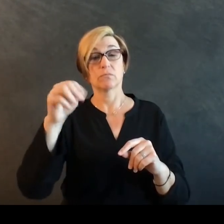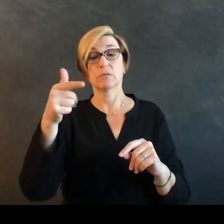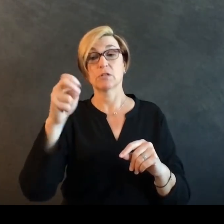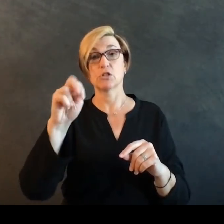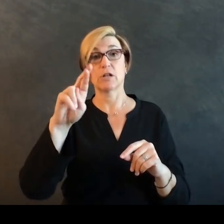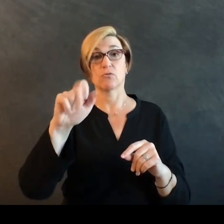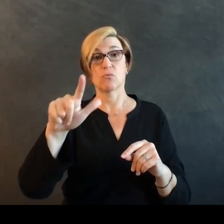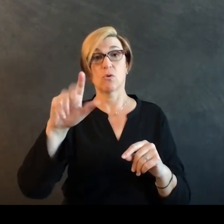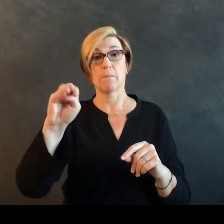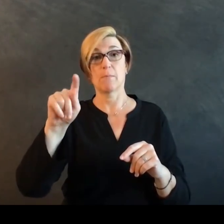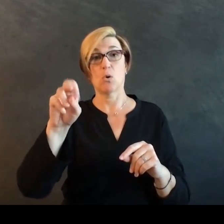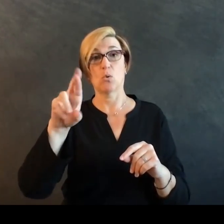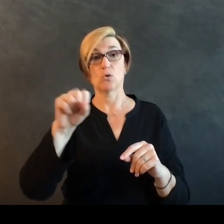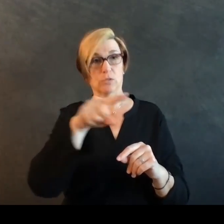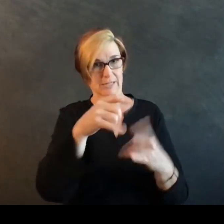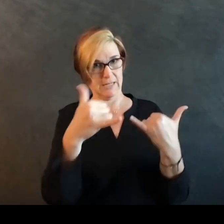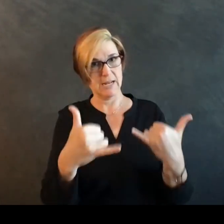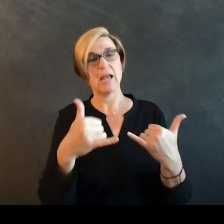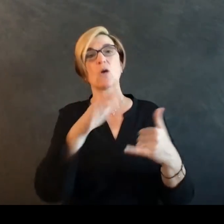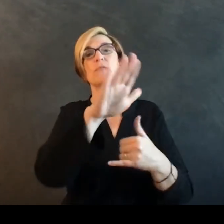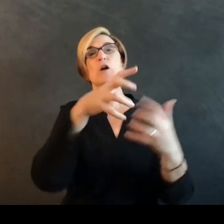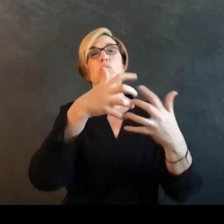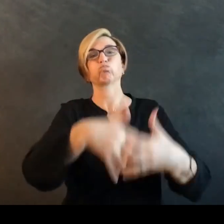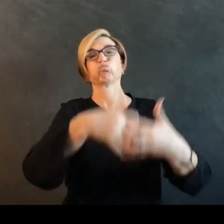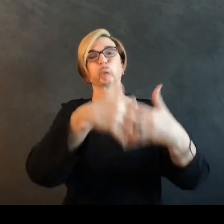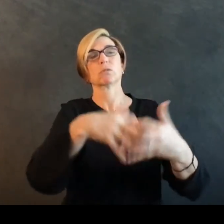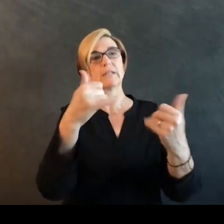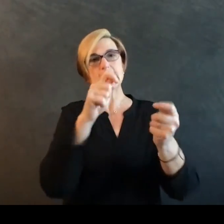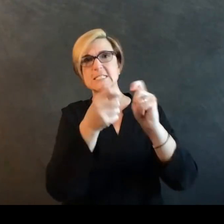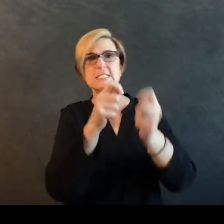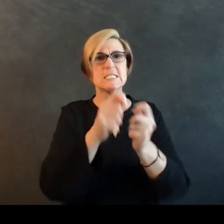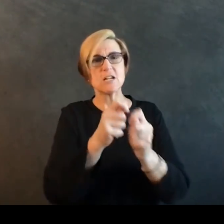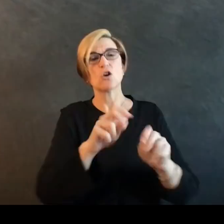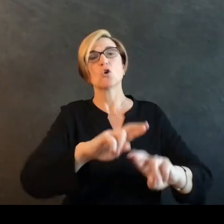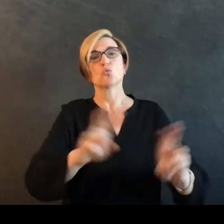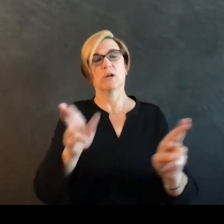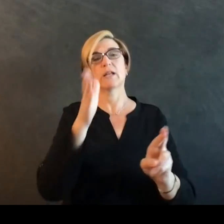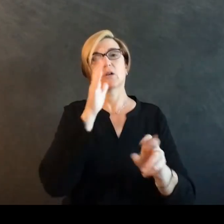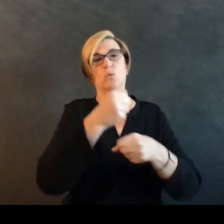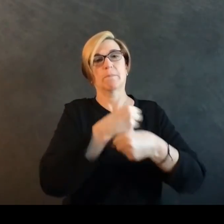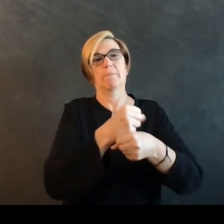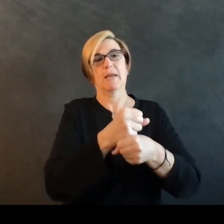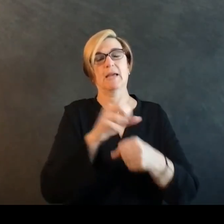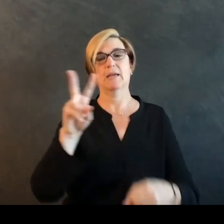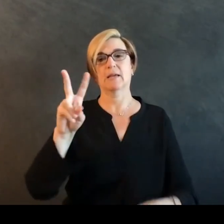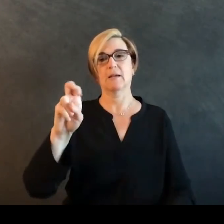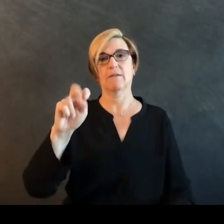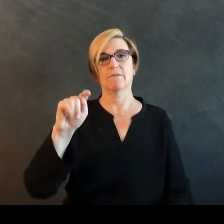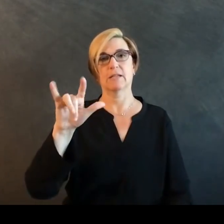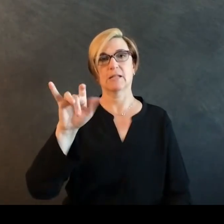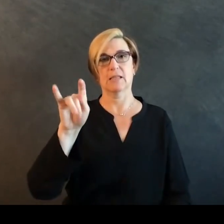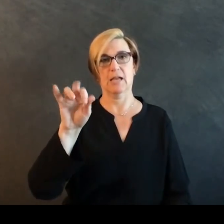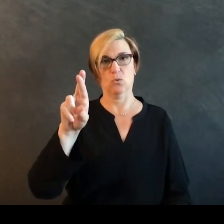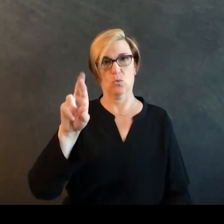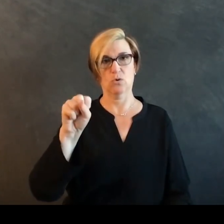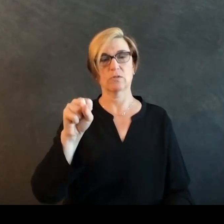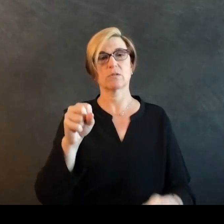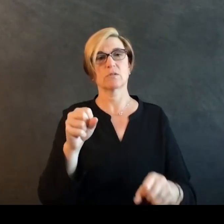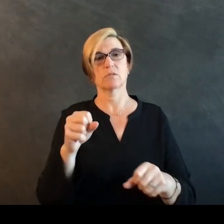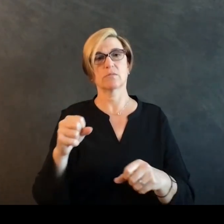to start production of the ventilators they have a lot of ventilators that they've committed to built and they'll be starting very very quickly FEMA